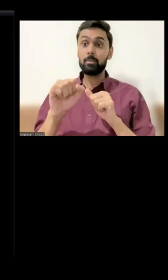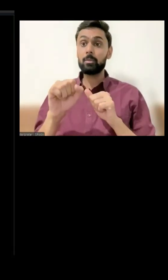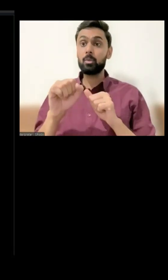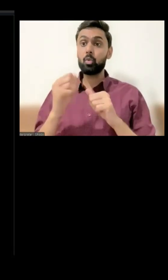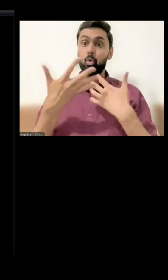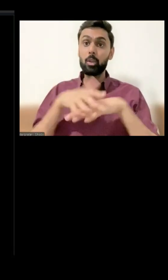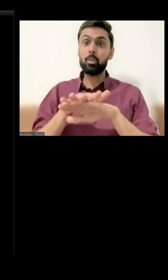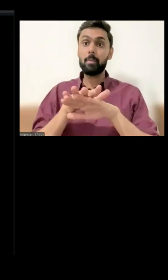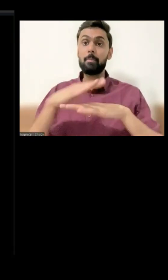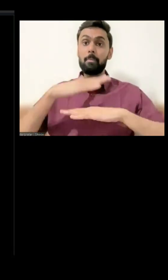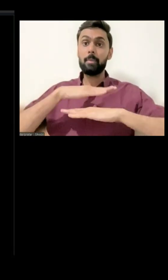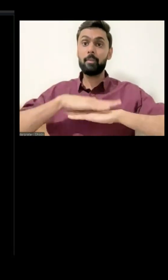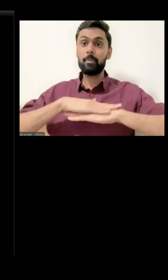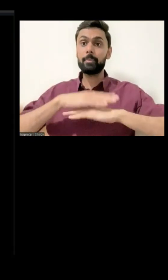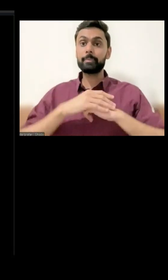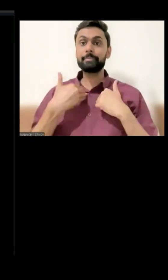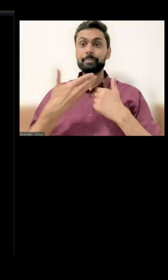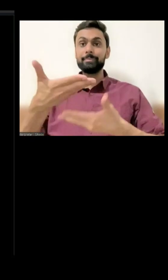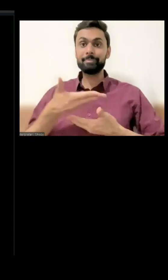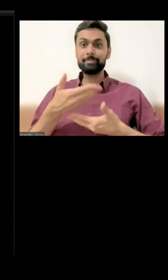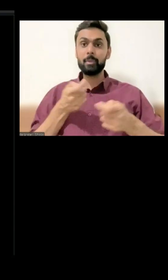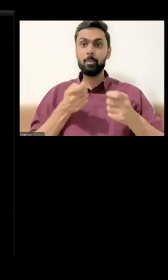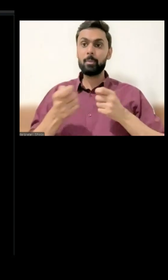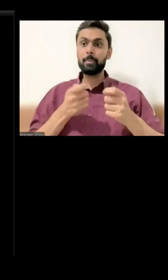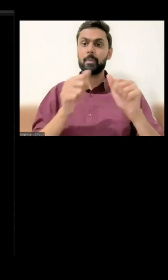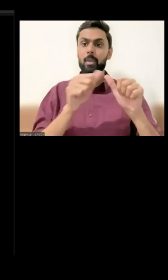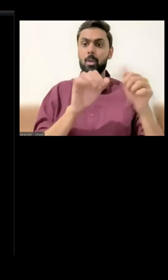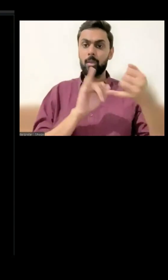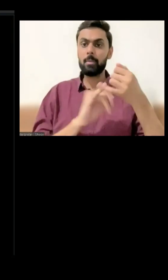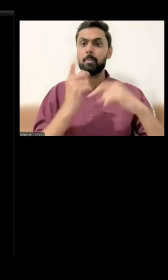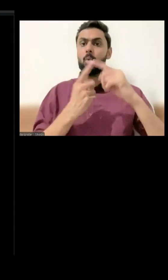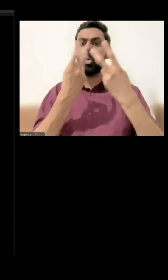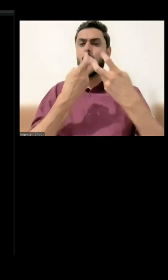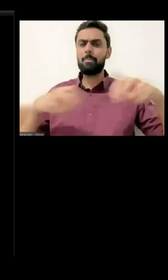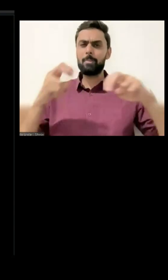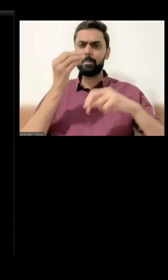I now invite the moderator and all panelists to kindly take the session forward.